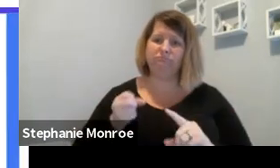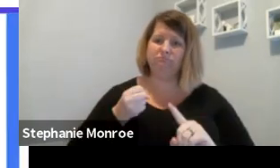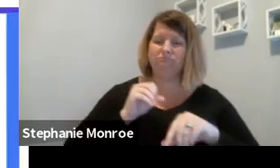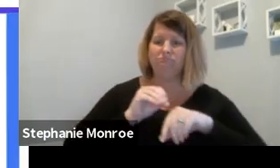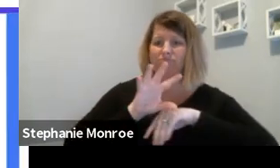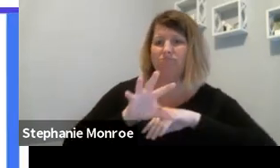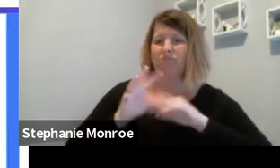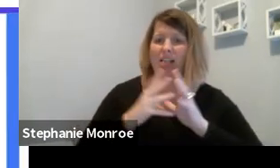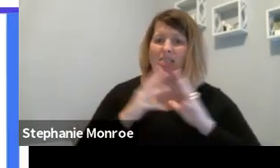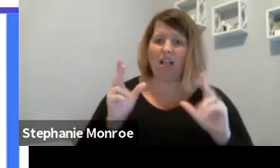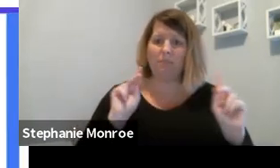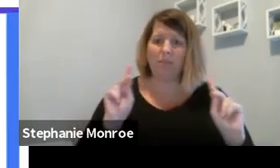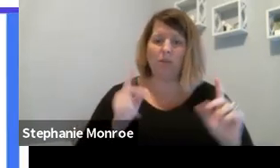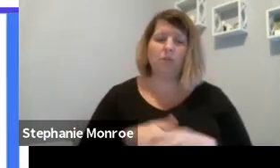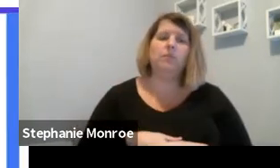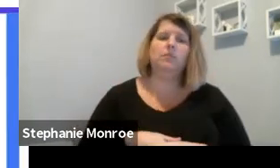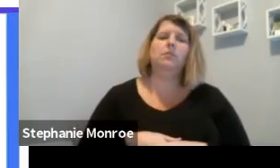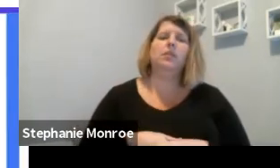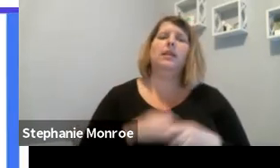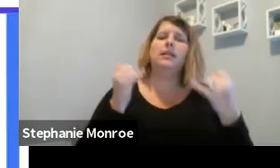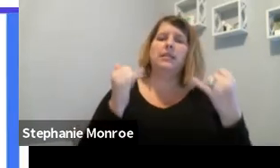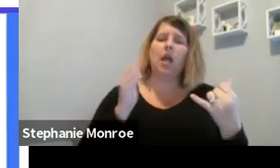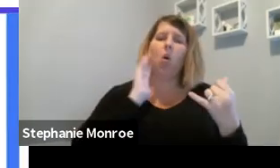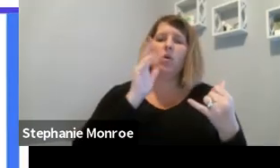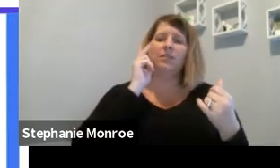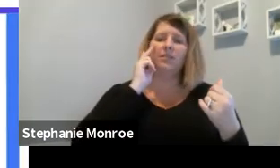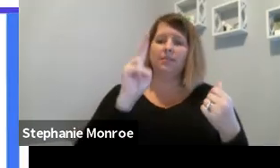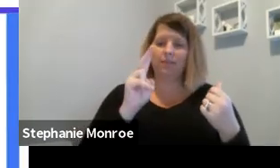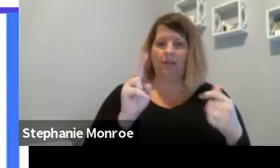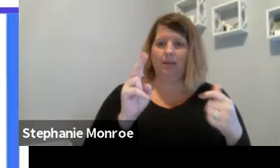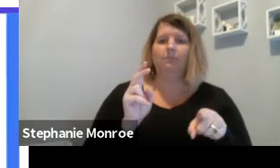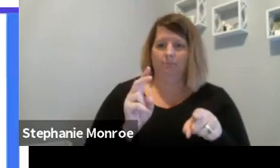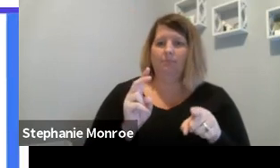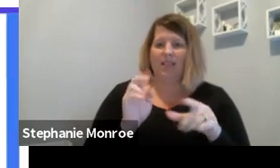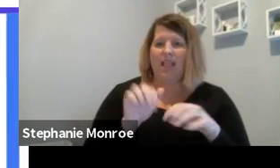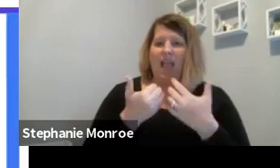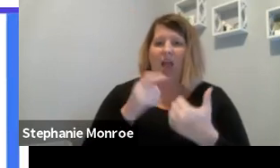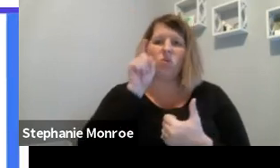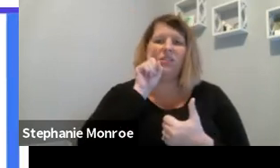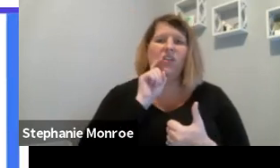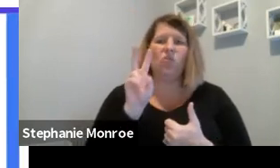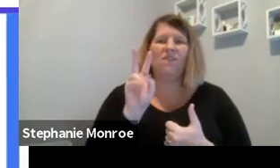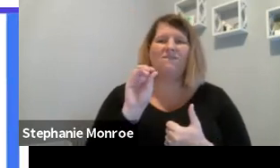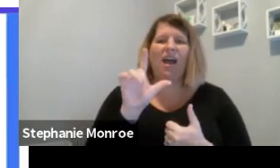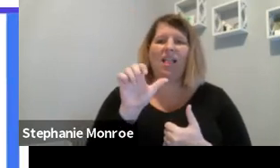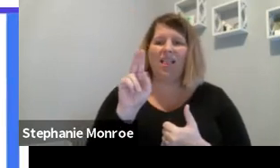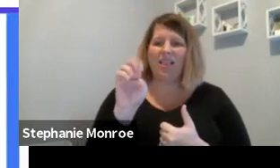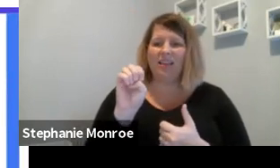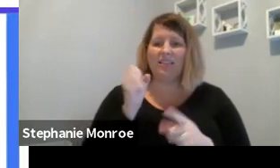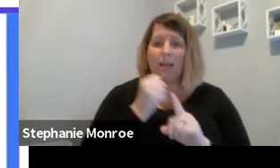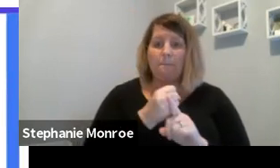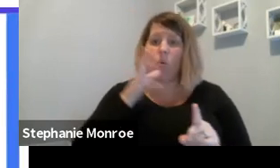Now we are going to see first hand how sexual violence impacts both women and men.